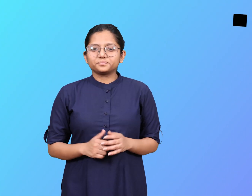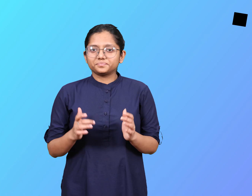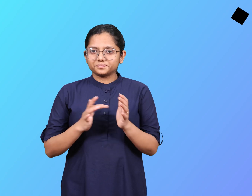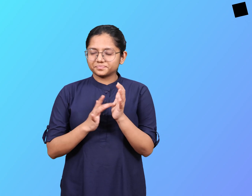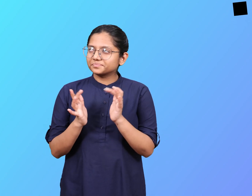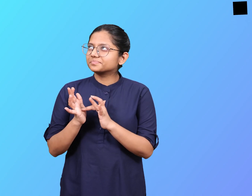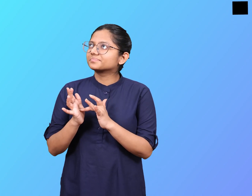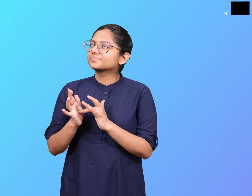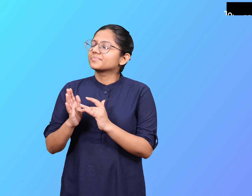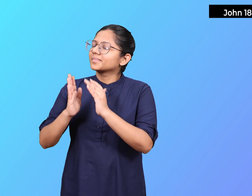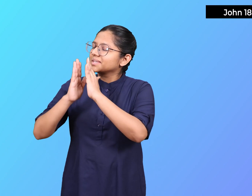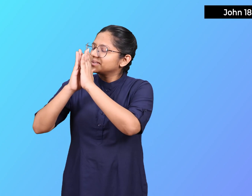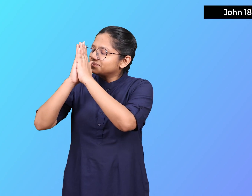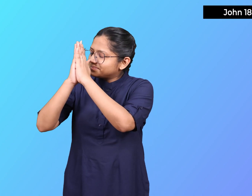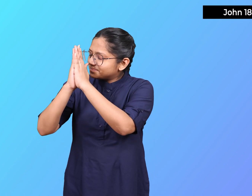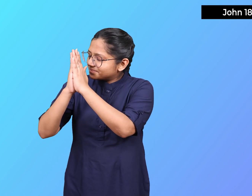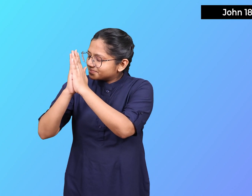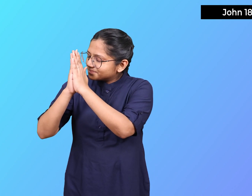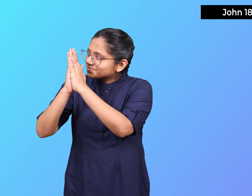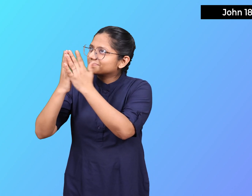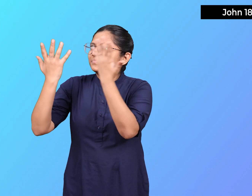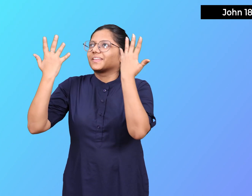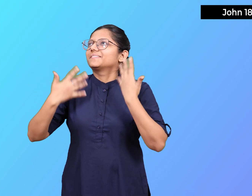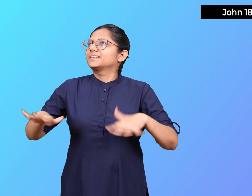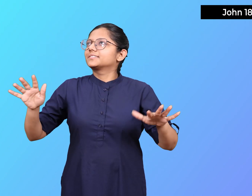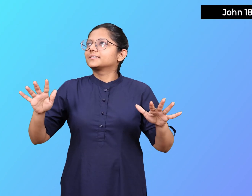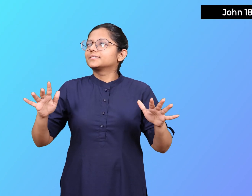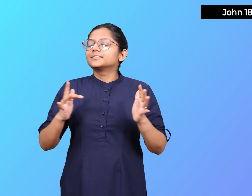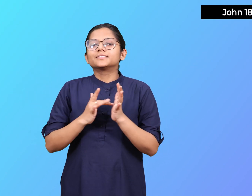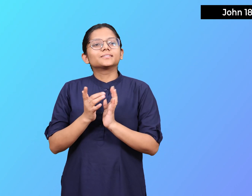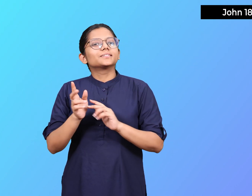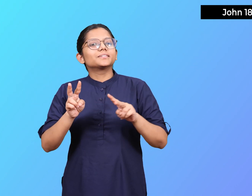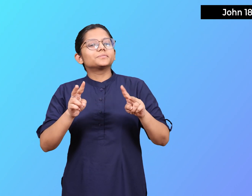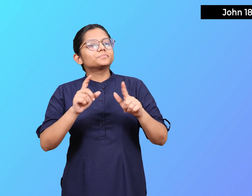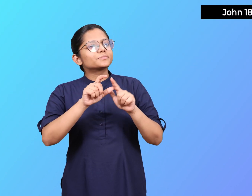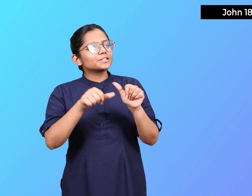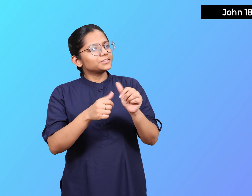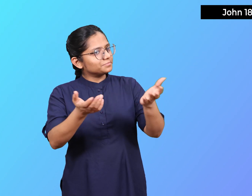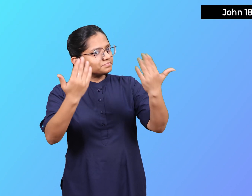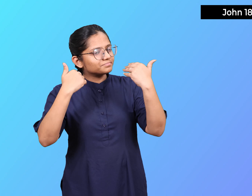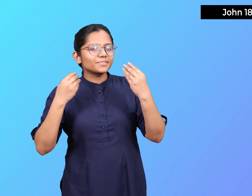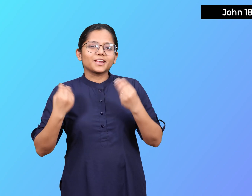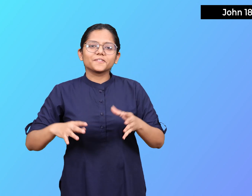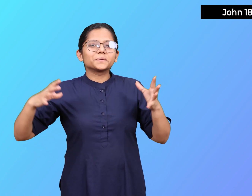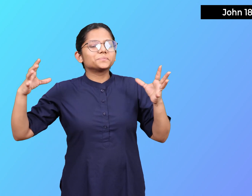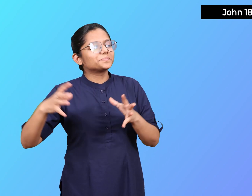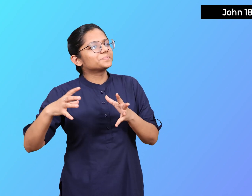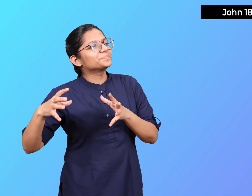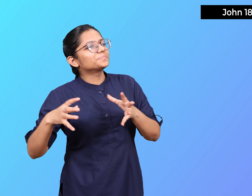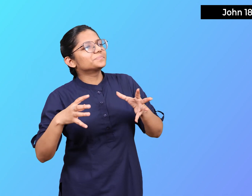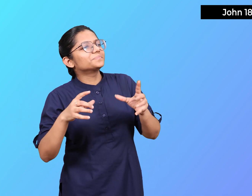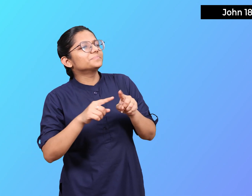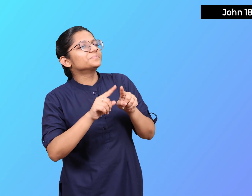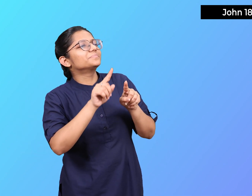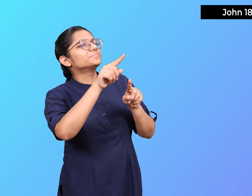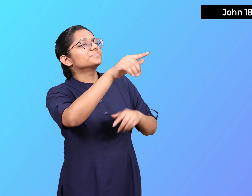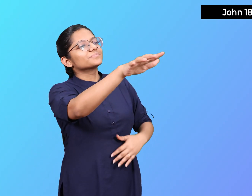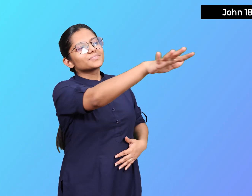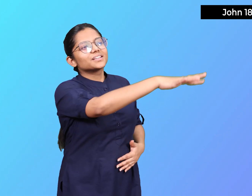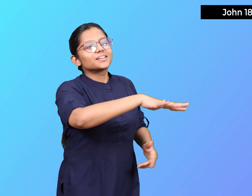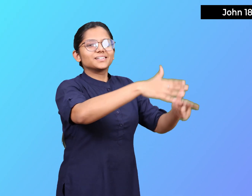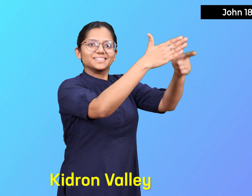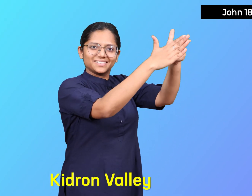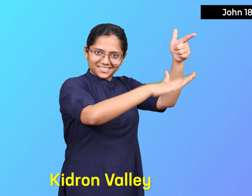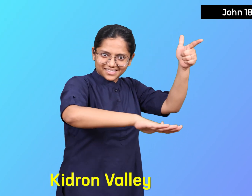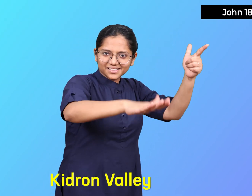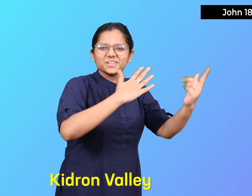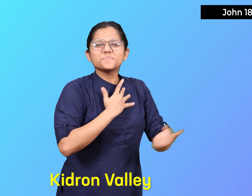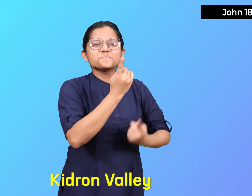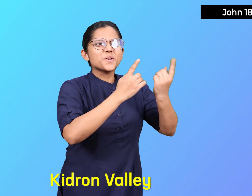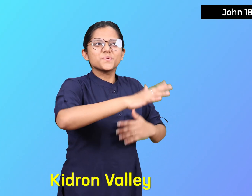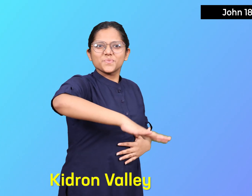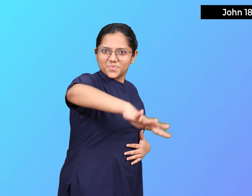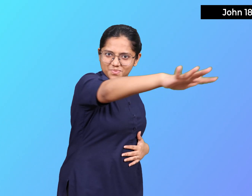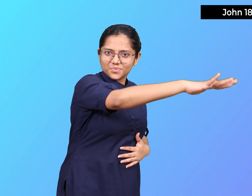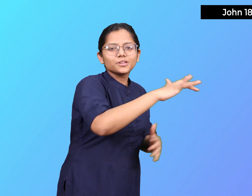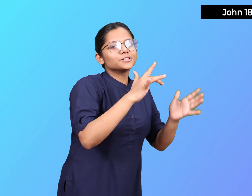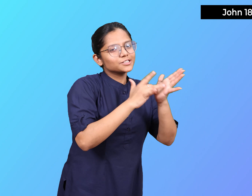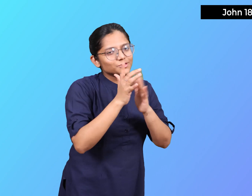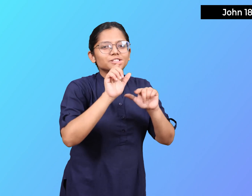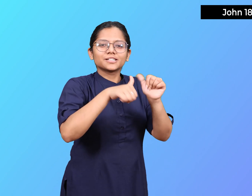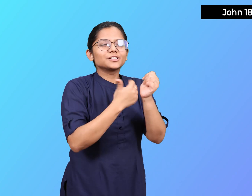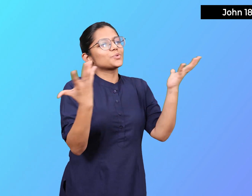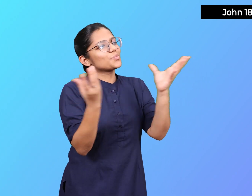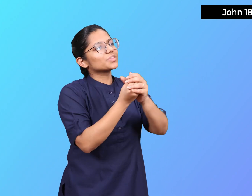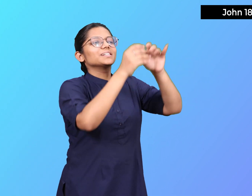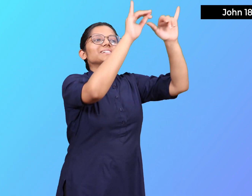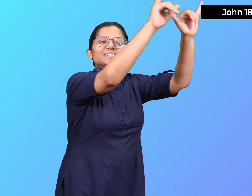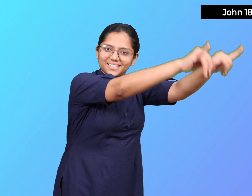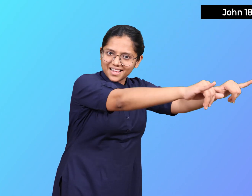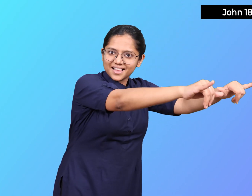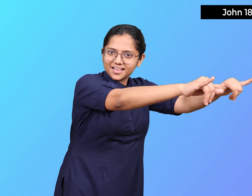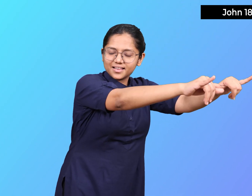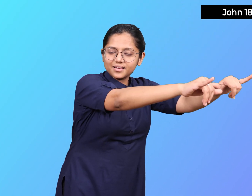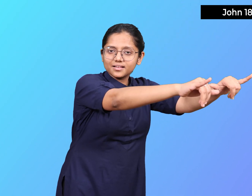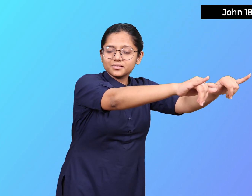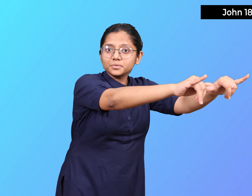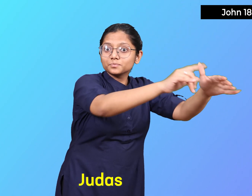When Jesus finished praying, he left with his followers and went across the Kidron Valley. He went into a garden there, his followers still with him.